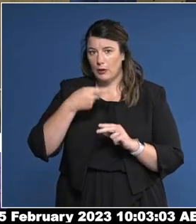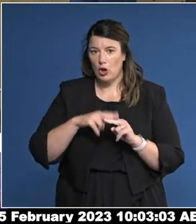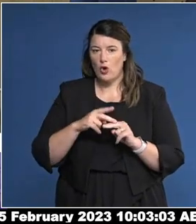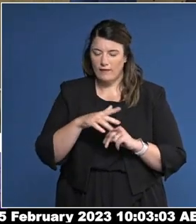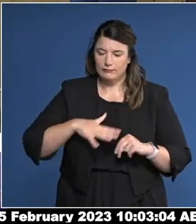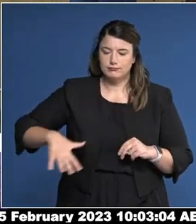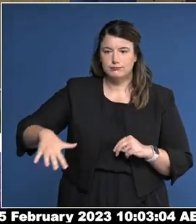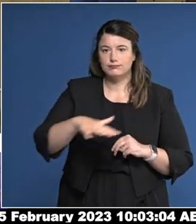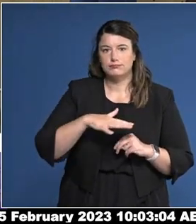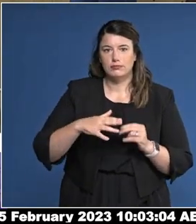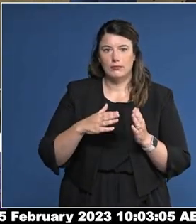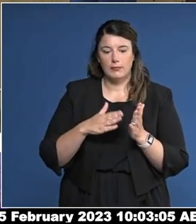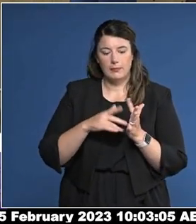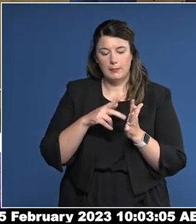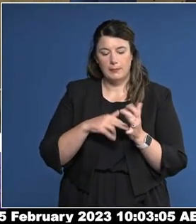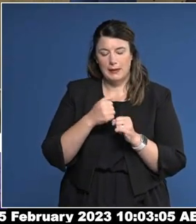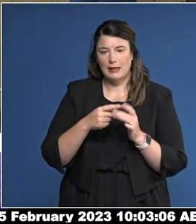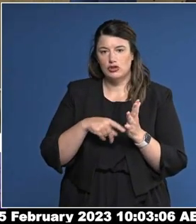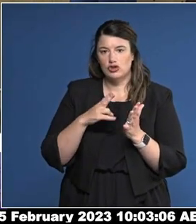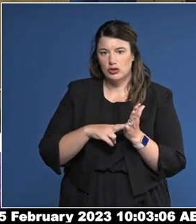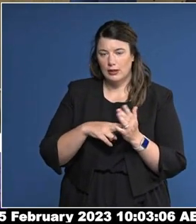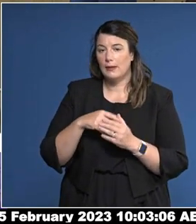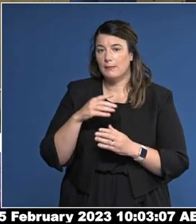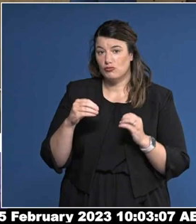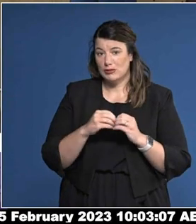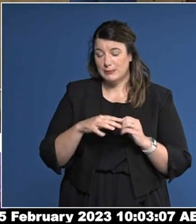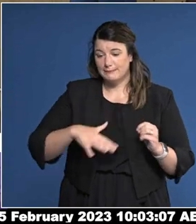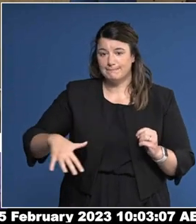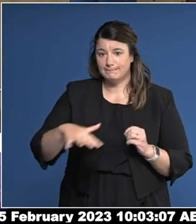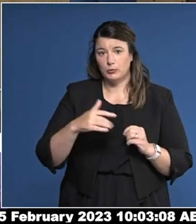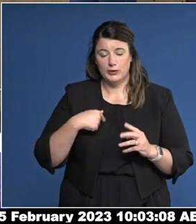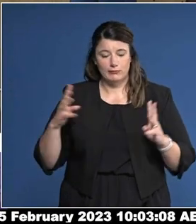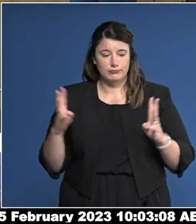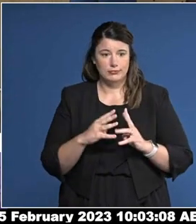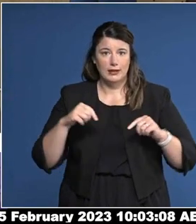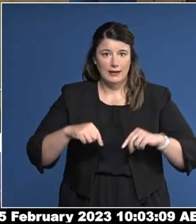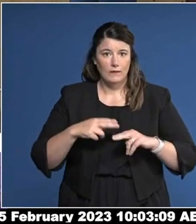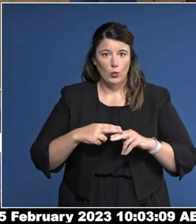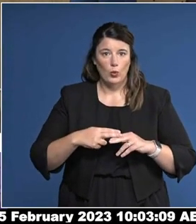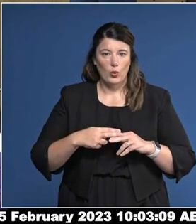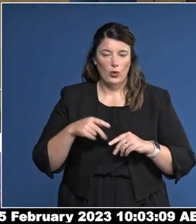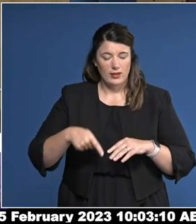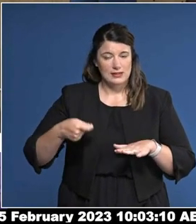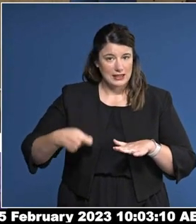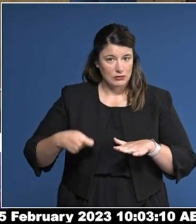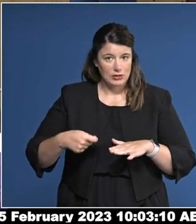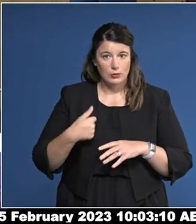of Meanjin, Brisbane, the land on which we are gathered for this hearing and pay our respects to their Elders past, present and emerging.